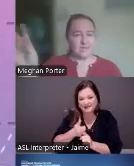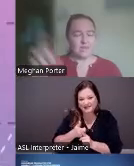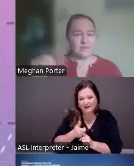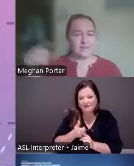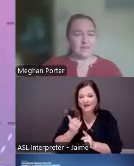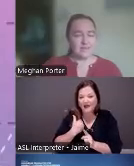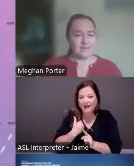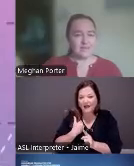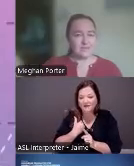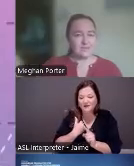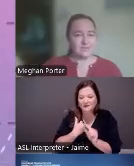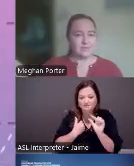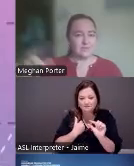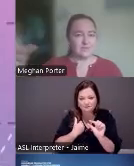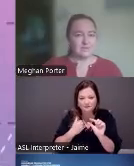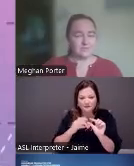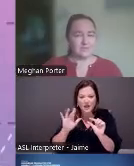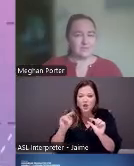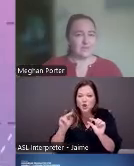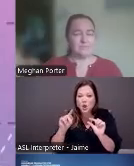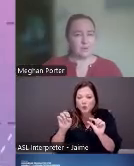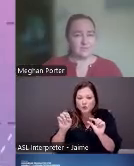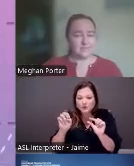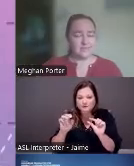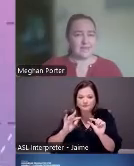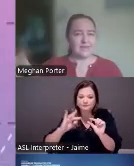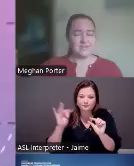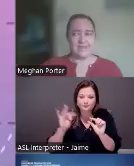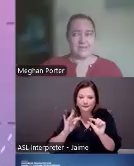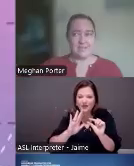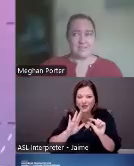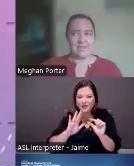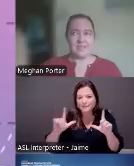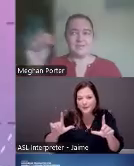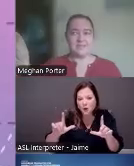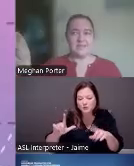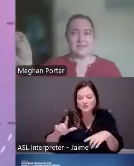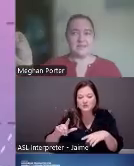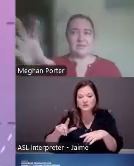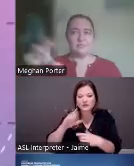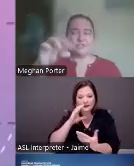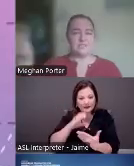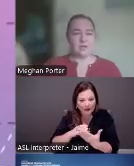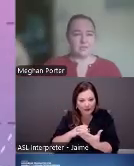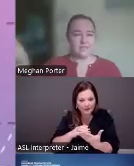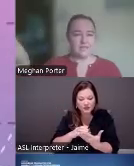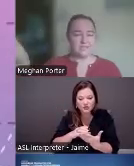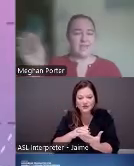You can click into their post onto the image, and then it'll say-- when it shows the alt text,